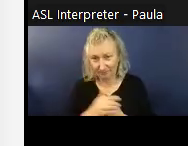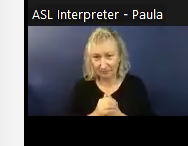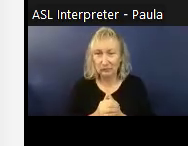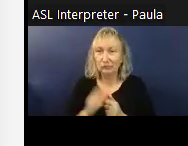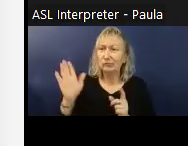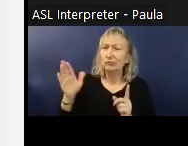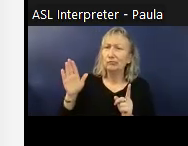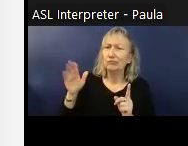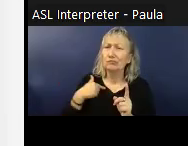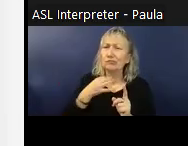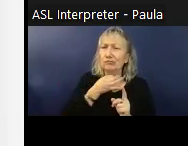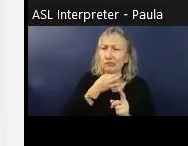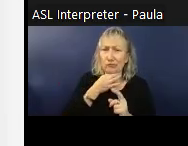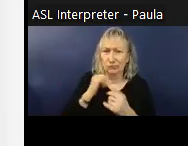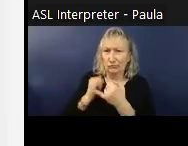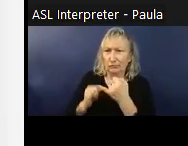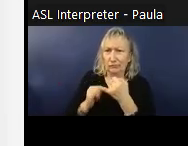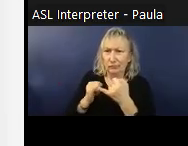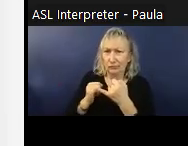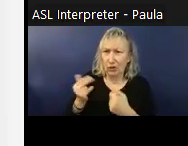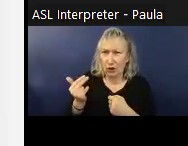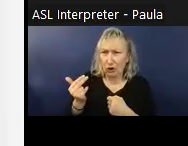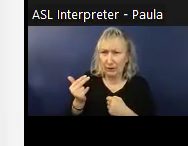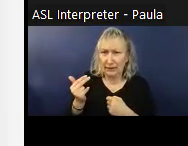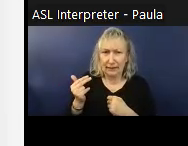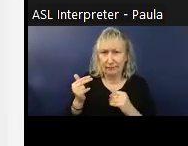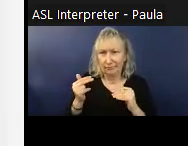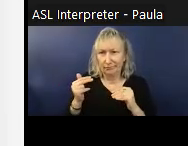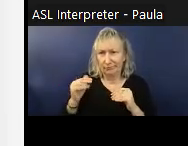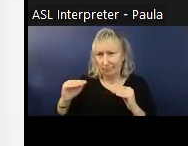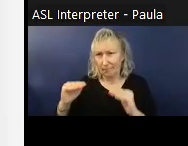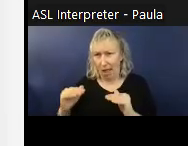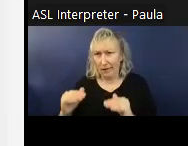It's at the end of page 13, beginning of page 14 and it's talking